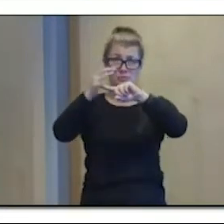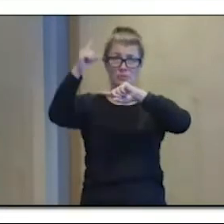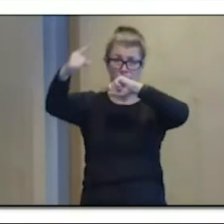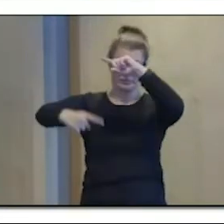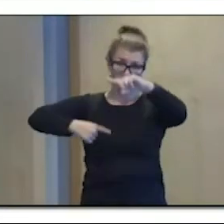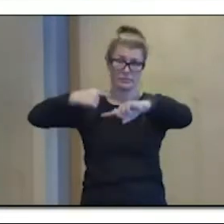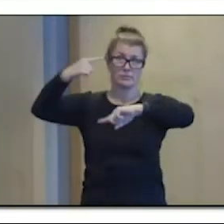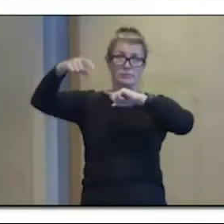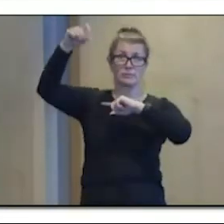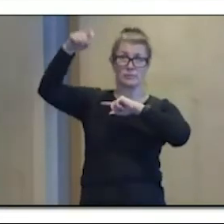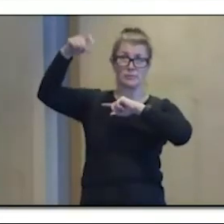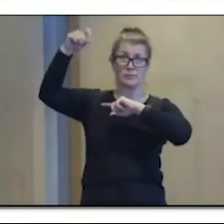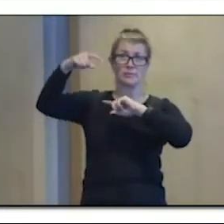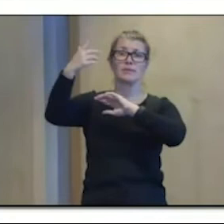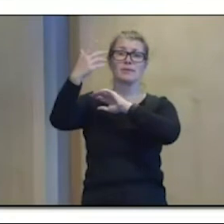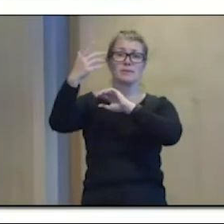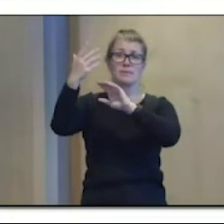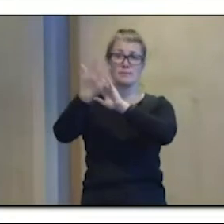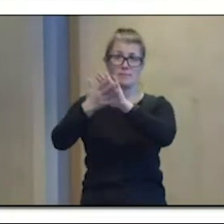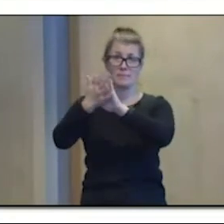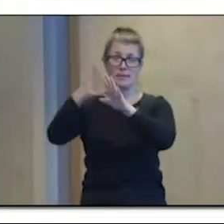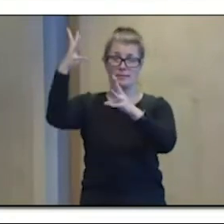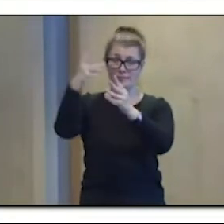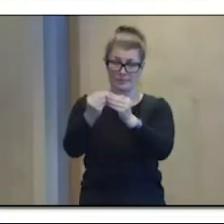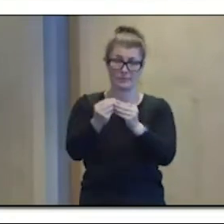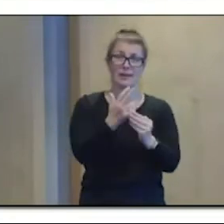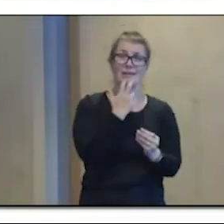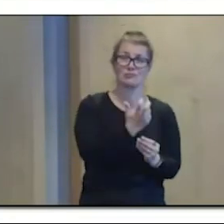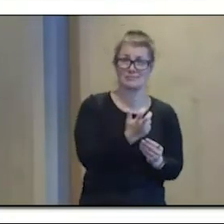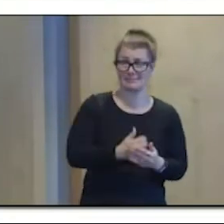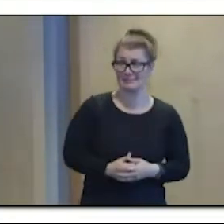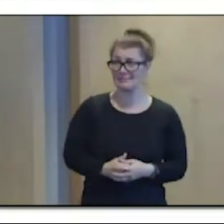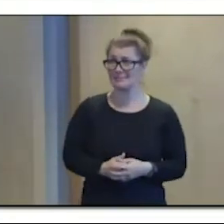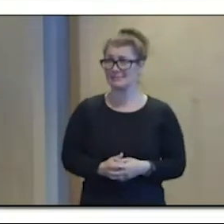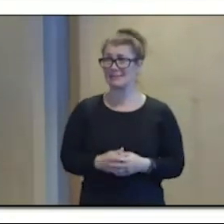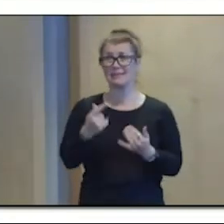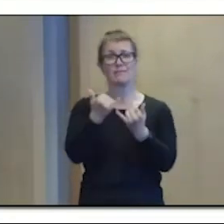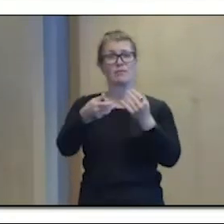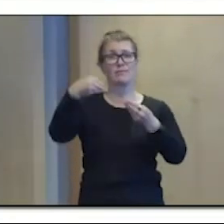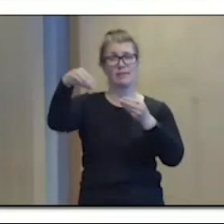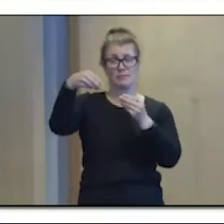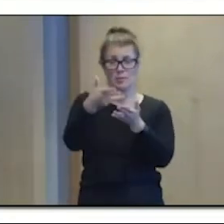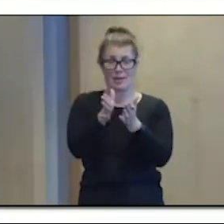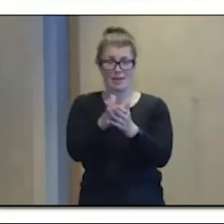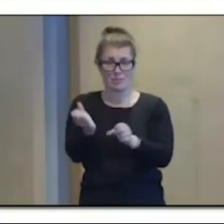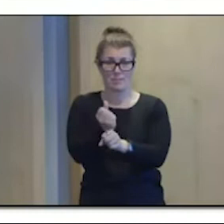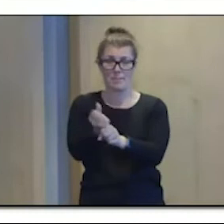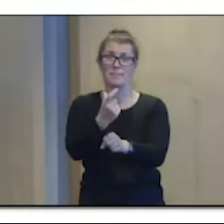electricity. It's one of our most flexible sources of generation because you can hold the water back